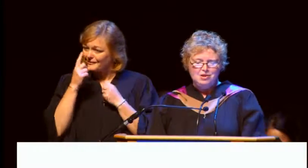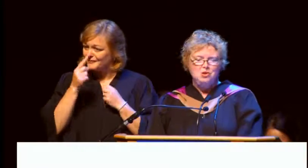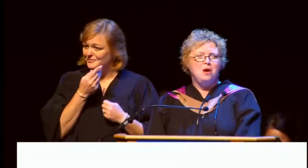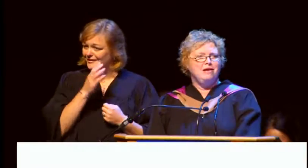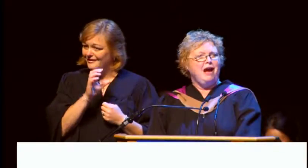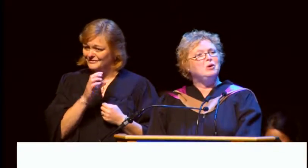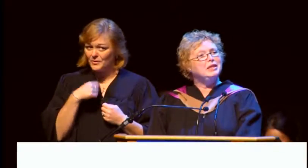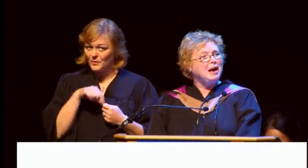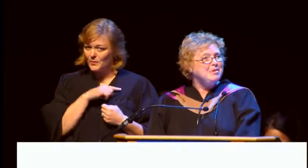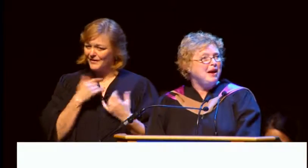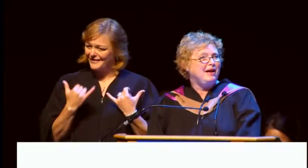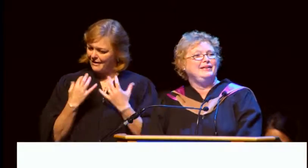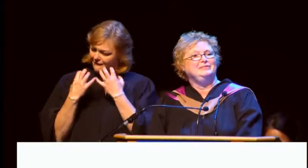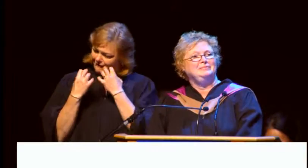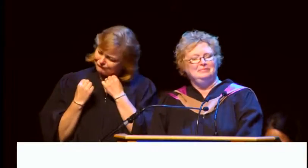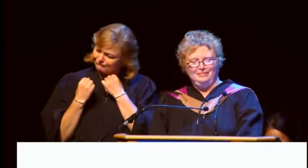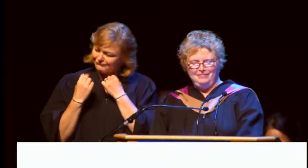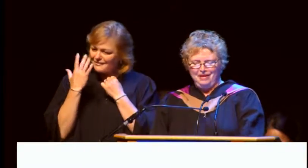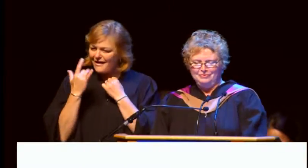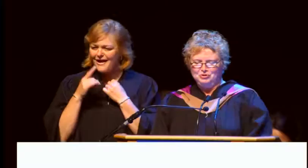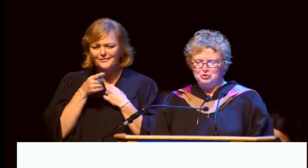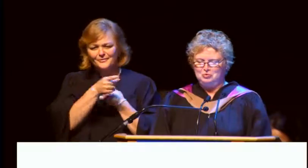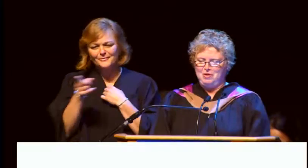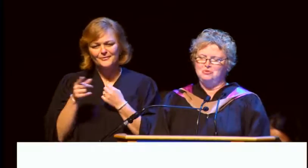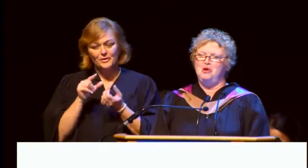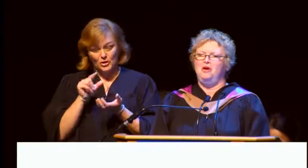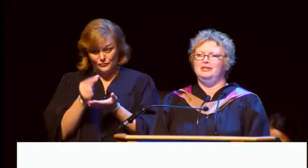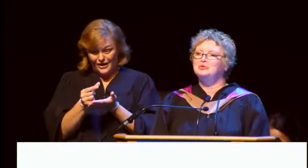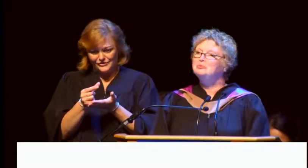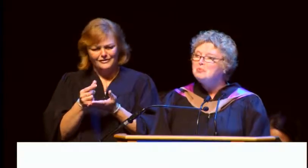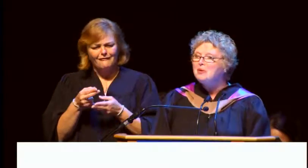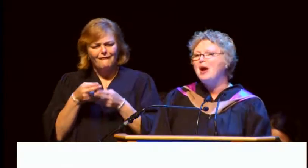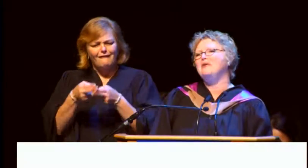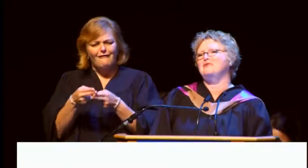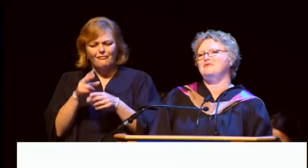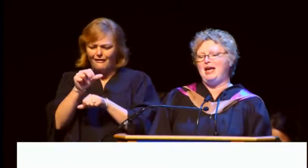YOU ARE NOW ALUMNI OF GEORGE BROWN COLLEGE AND BE PROUD OF THAT!